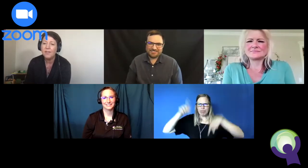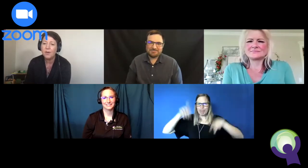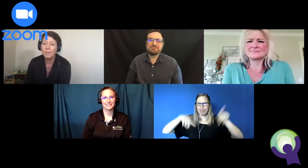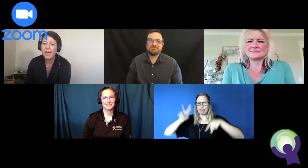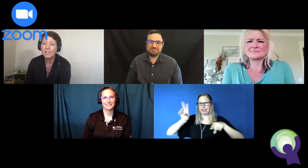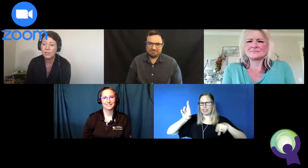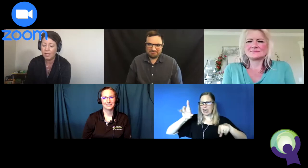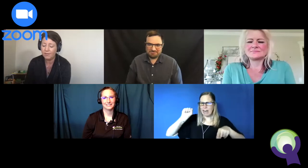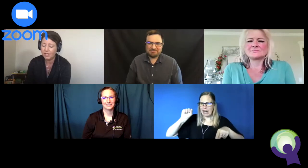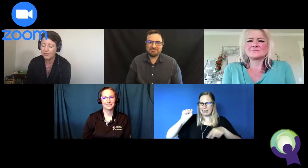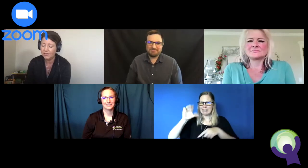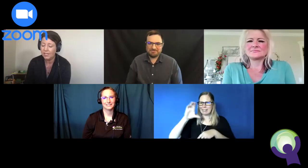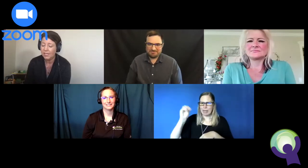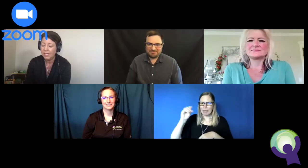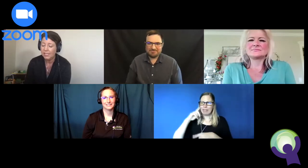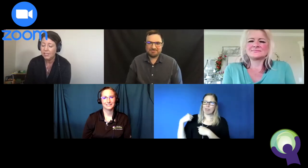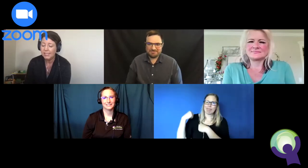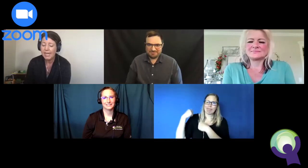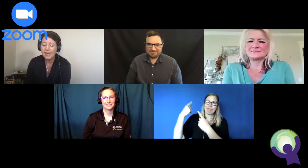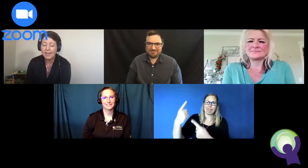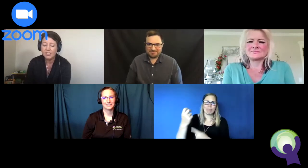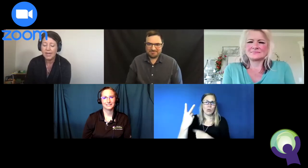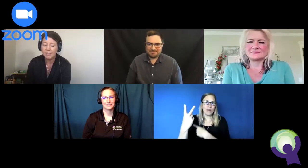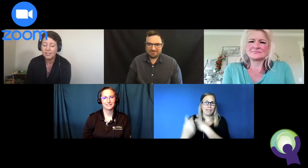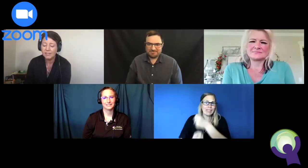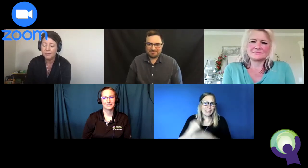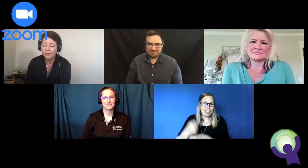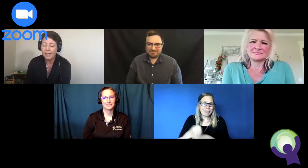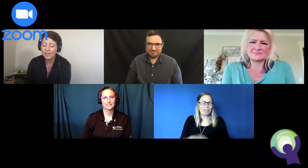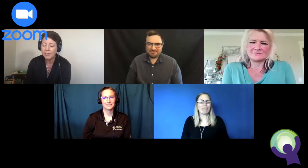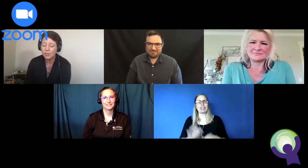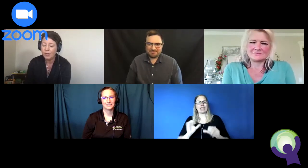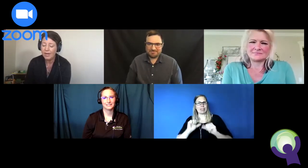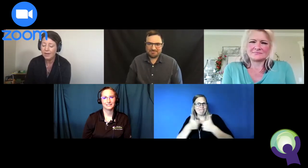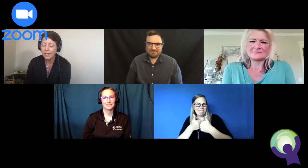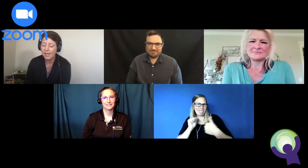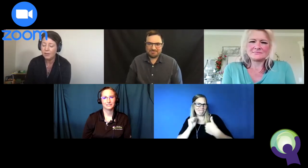for the past 12 years. She has taken on the challenges of freelance interpreting,